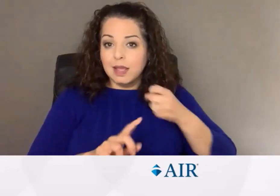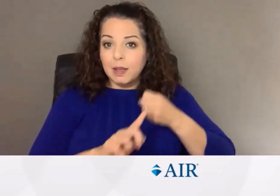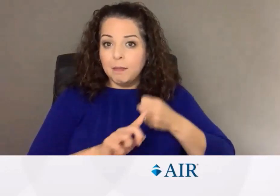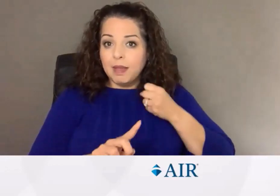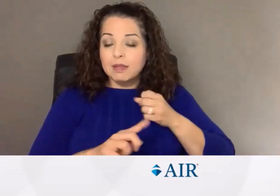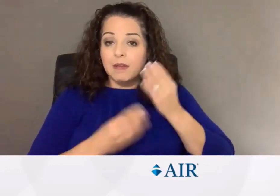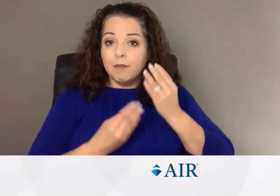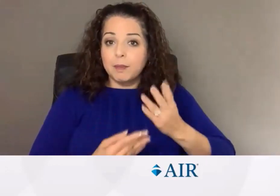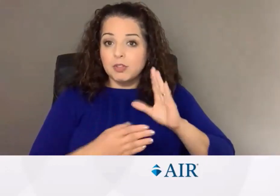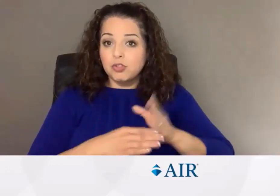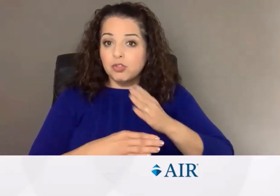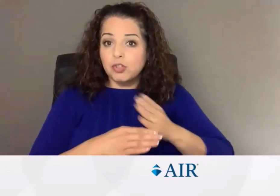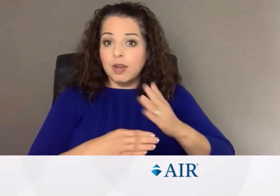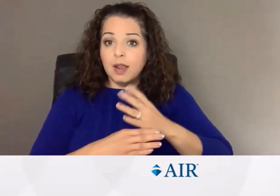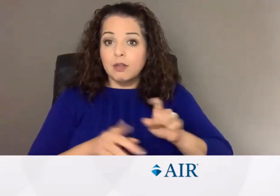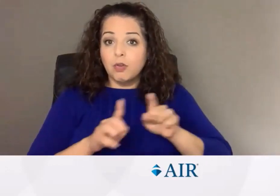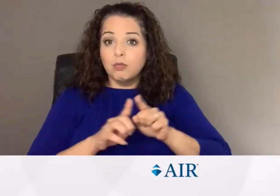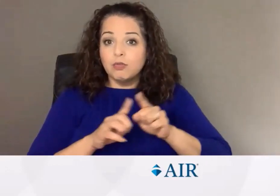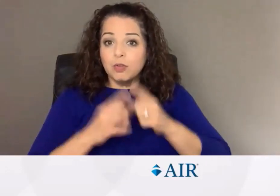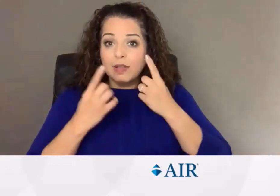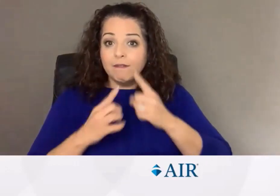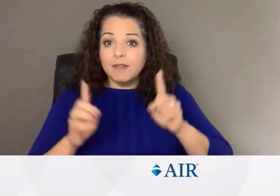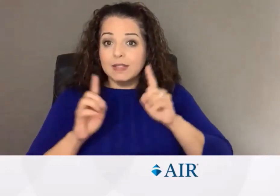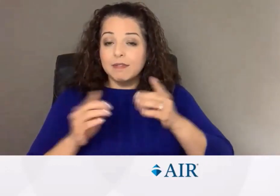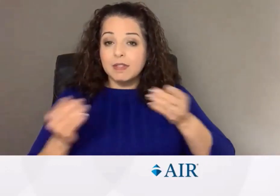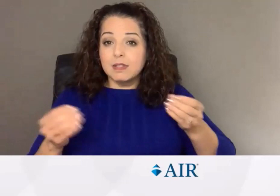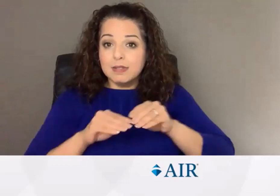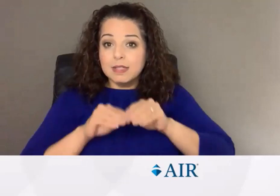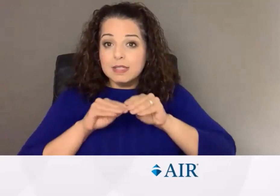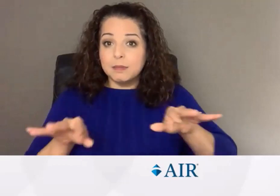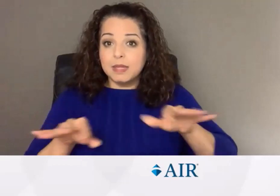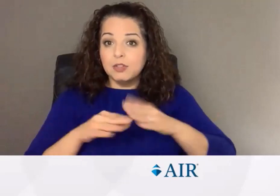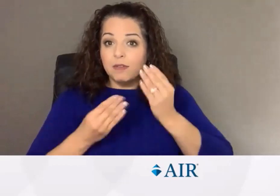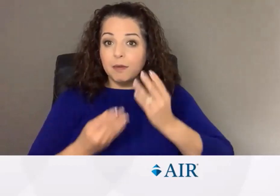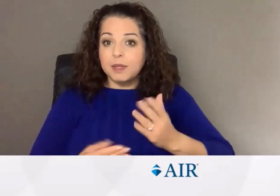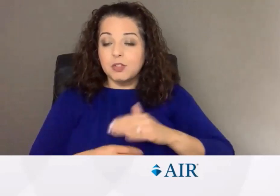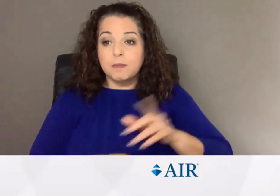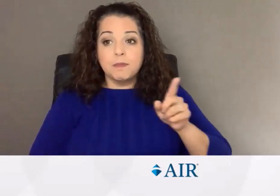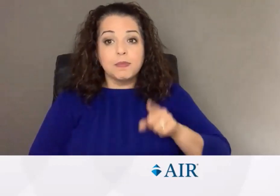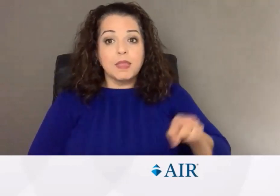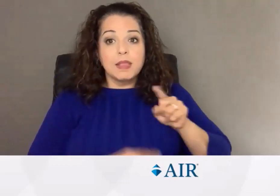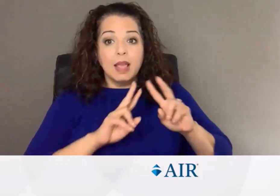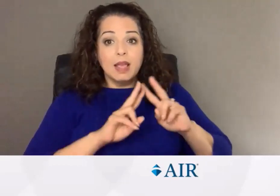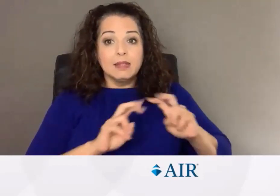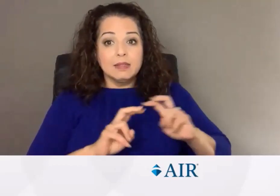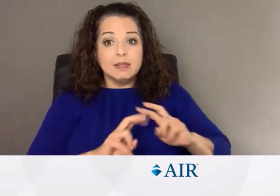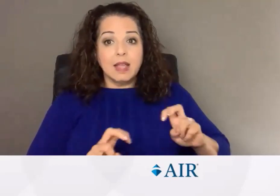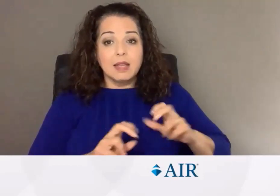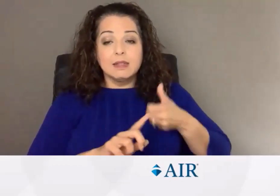of their information dissemination? They assess their impact on the knowledge